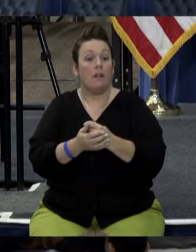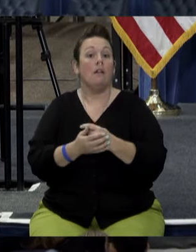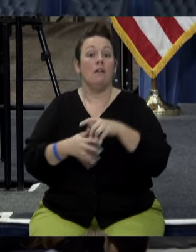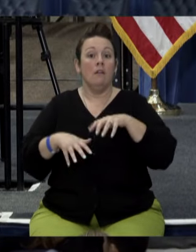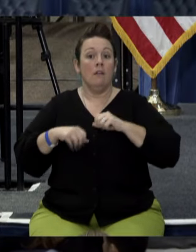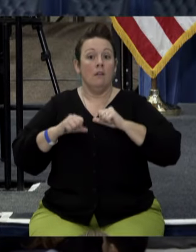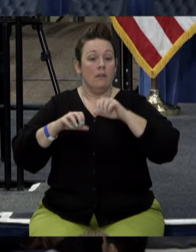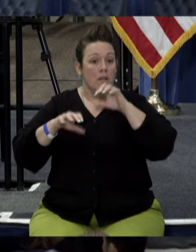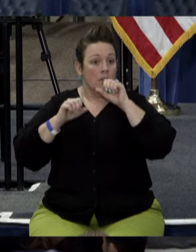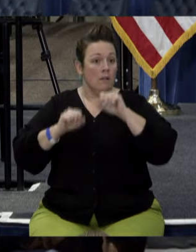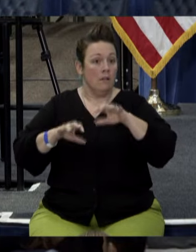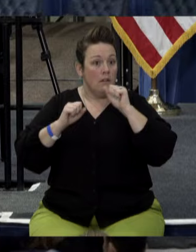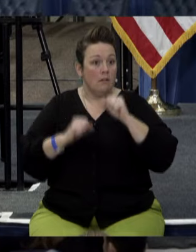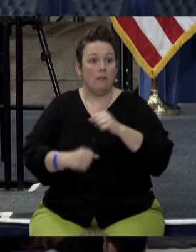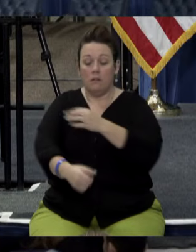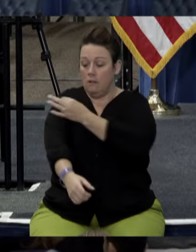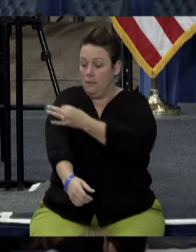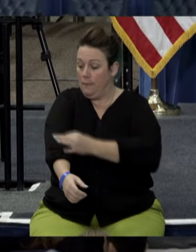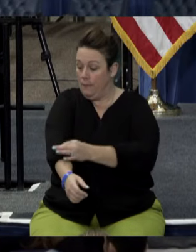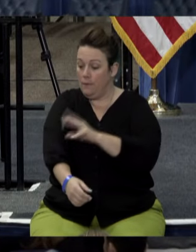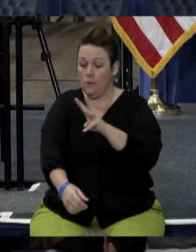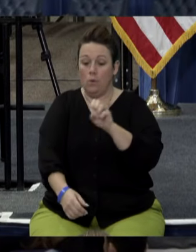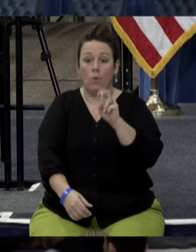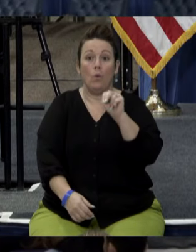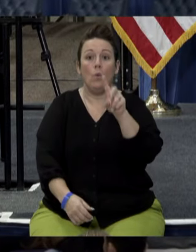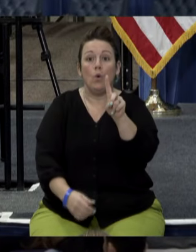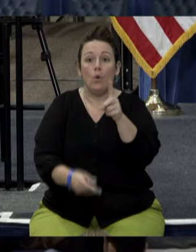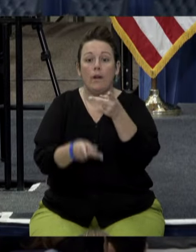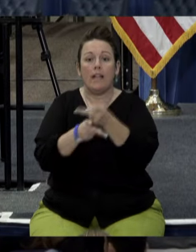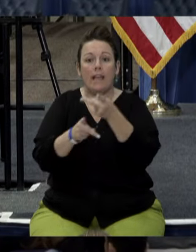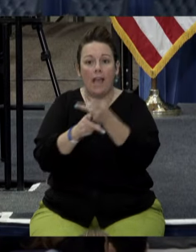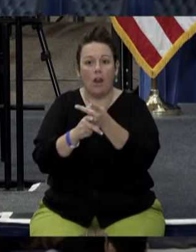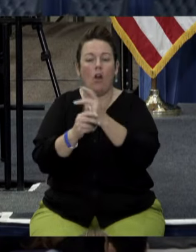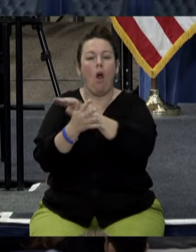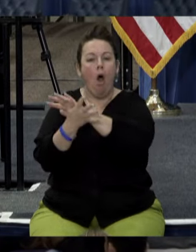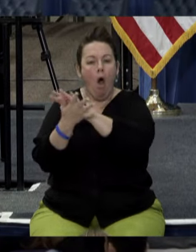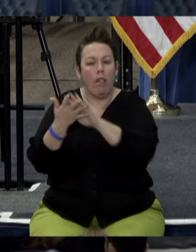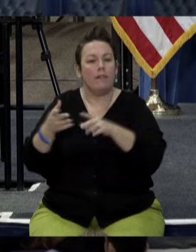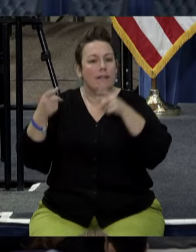All of this is going on in the home by people who are not necessarily